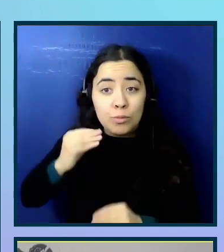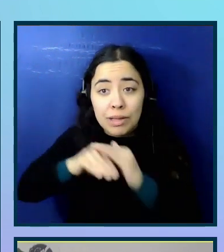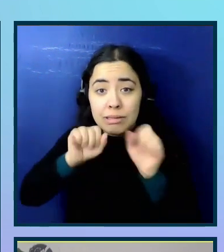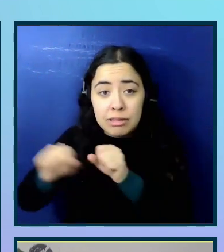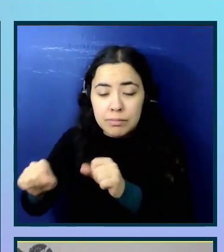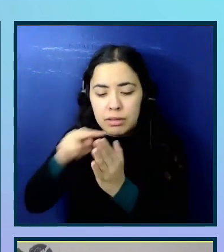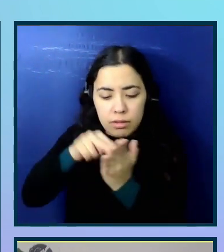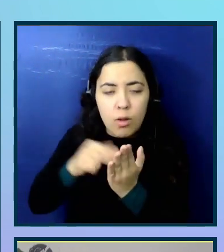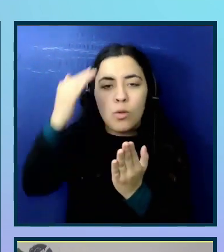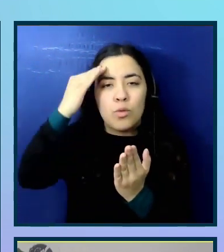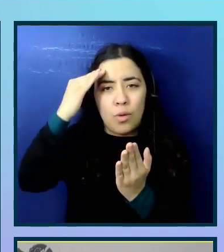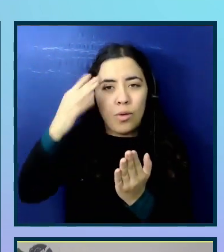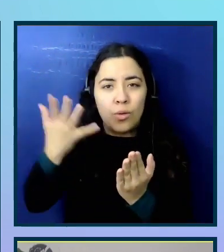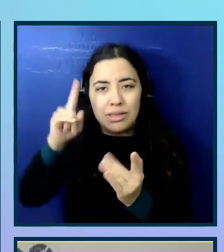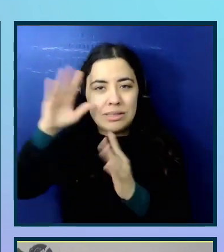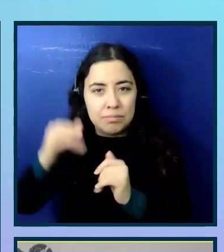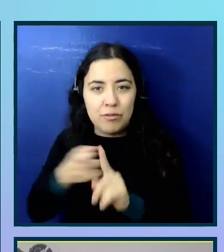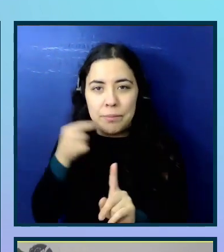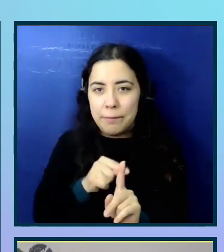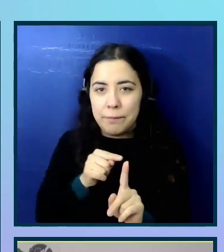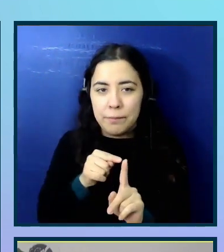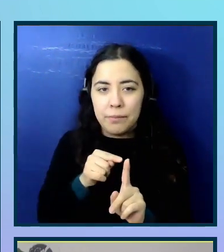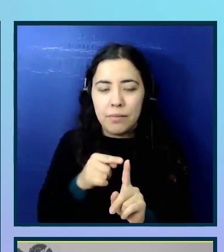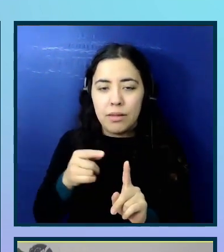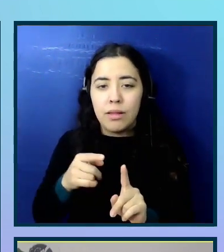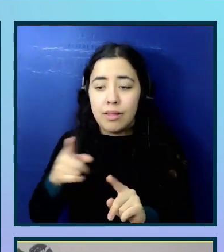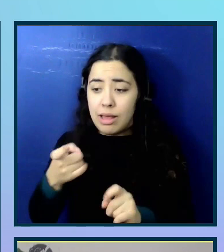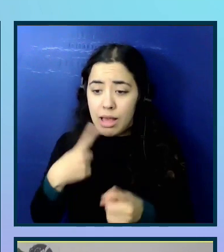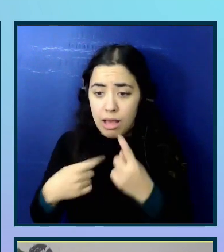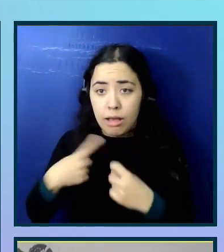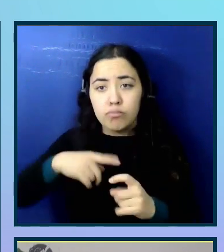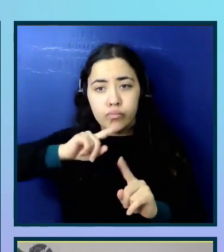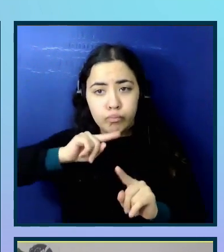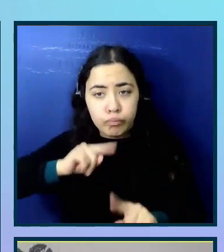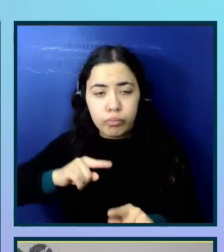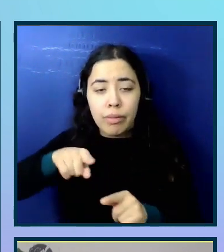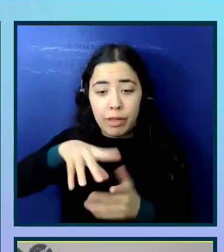Often, they will also ask a lot of question. They will learn about accessibility in the process. Like I learn about accessibility,